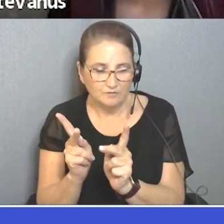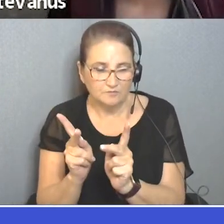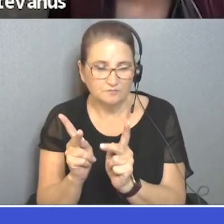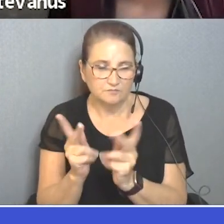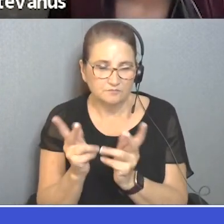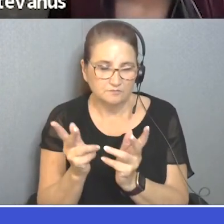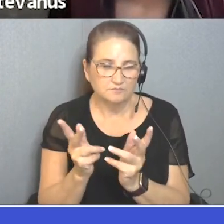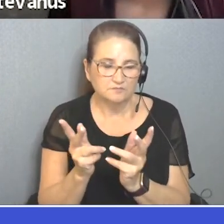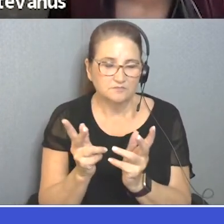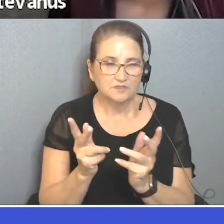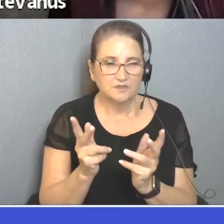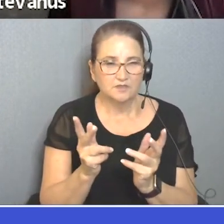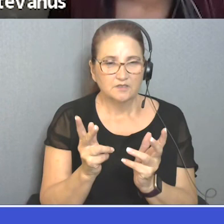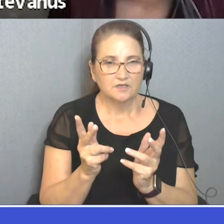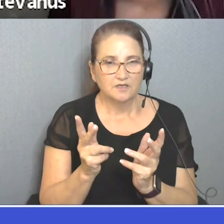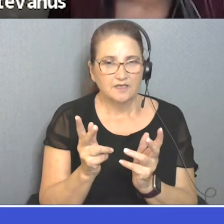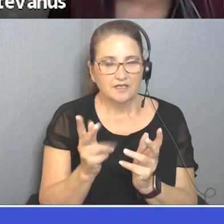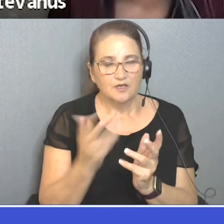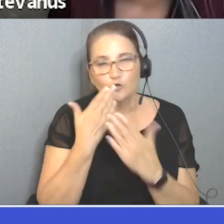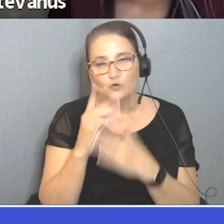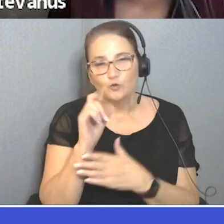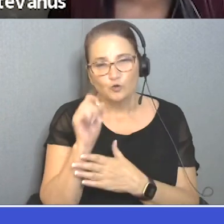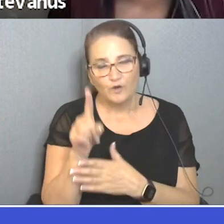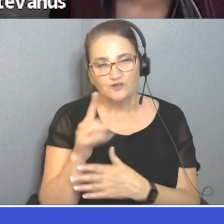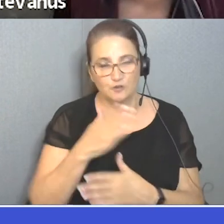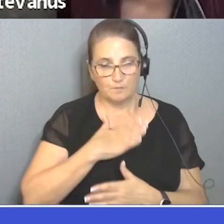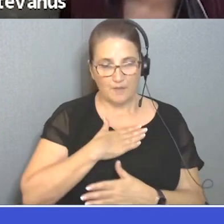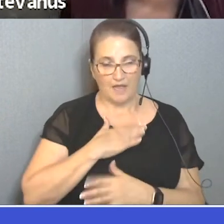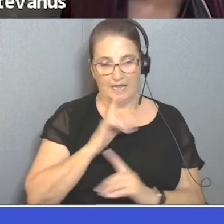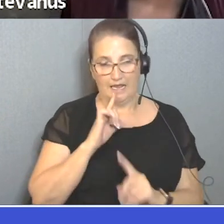I think it's a great question.